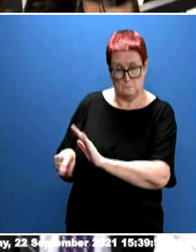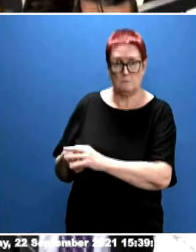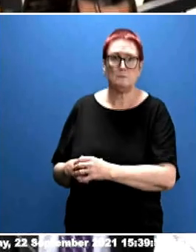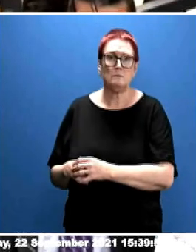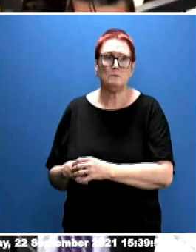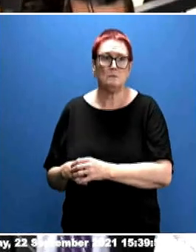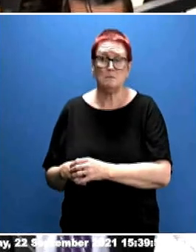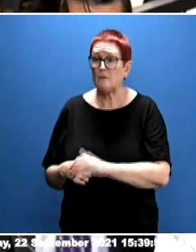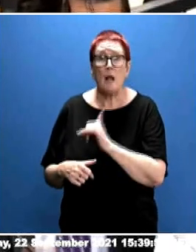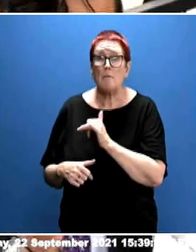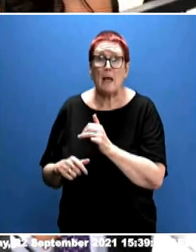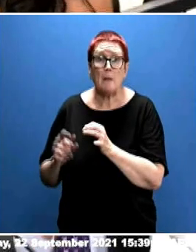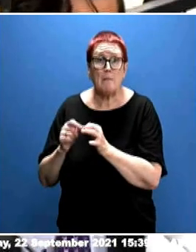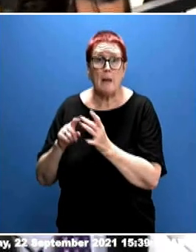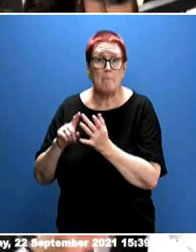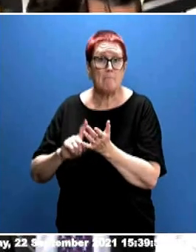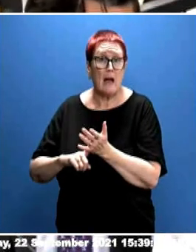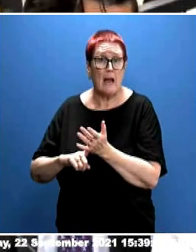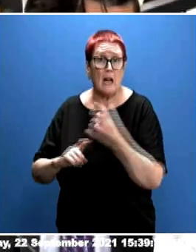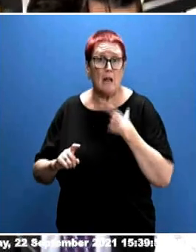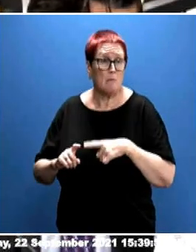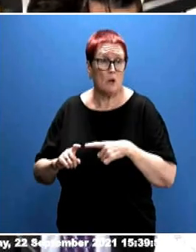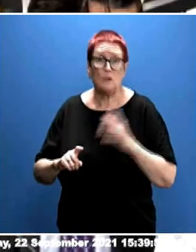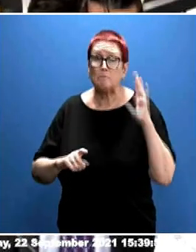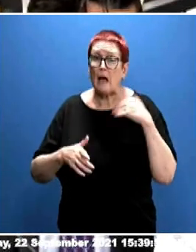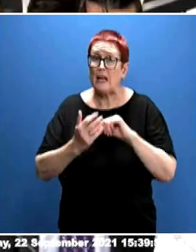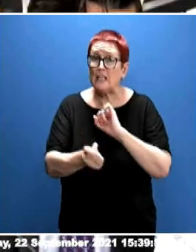on bail for criminal offences, that's not a disqualifying feature? No.